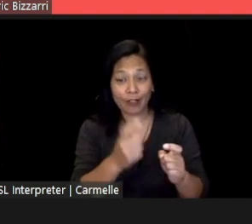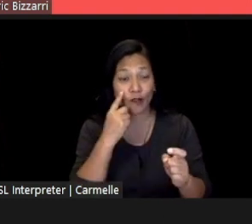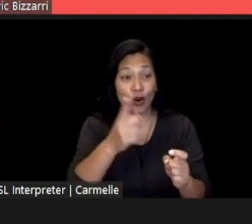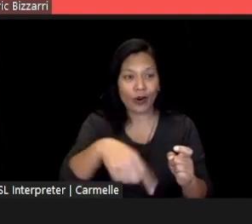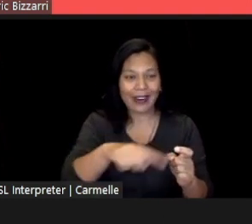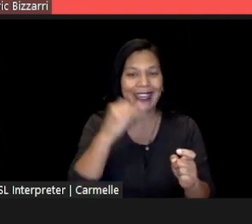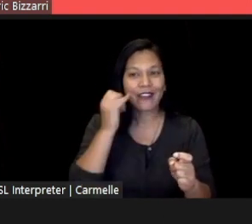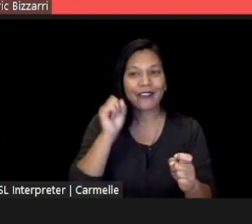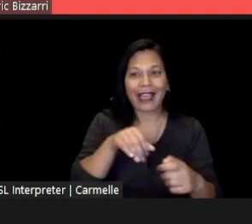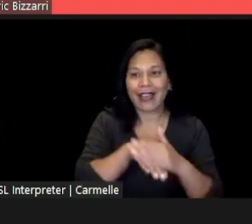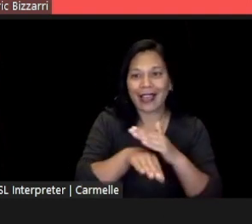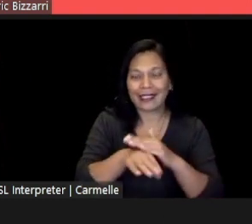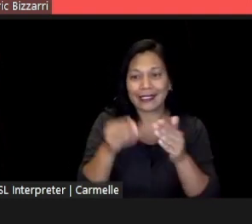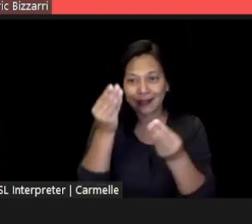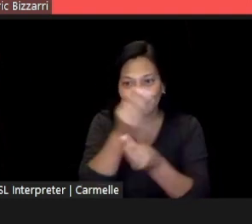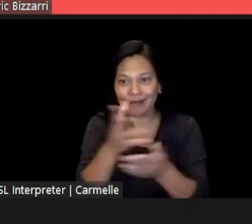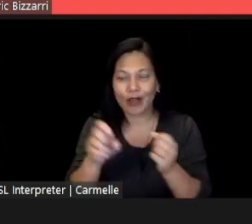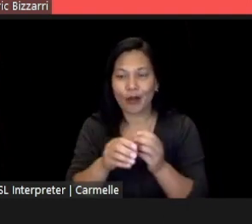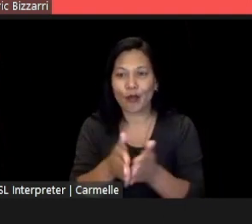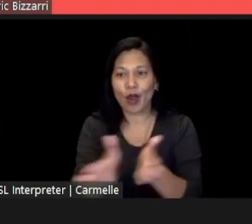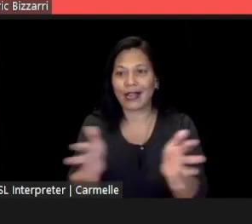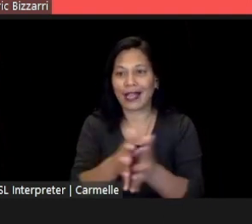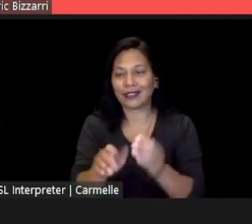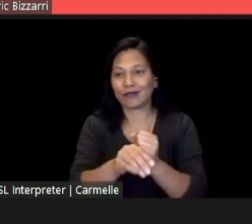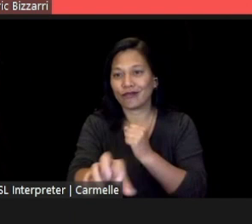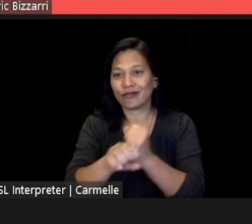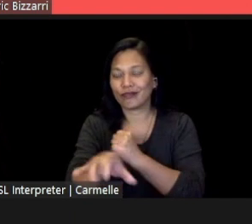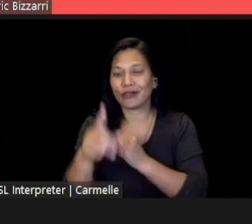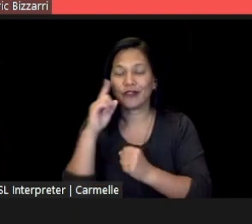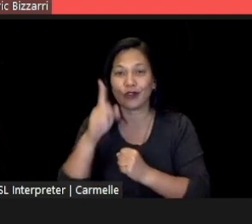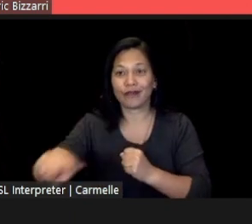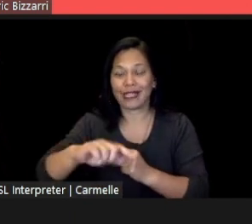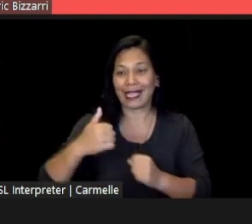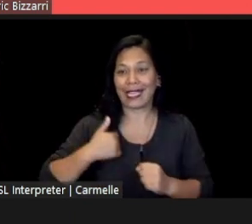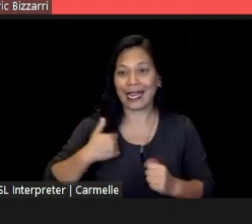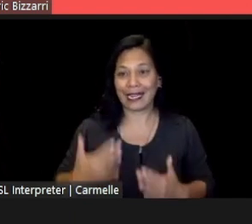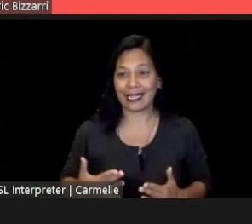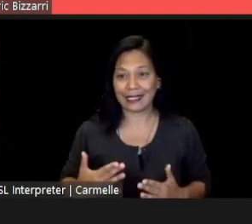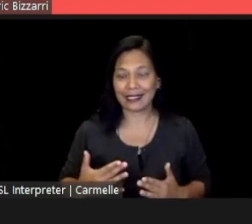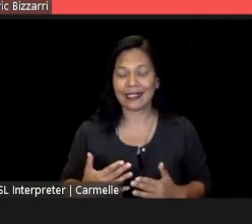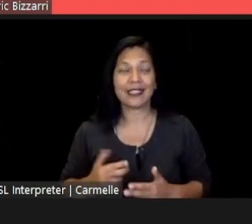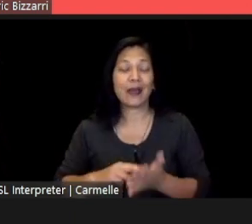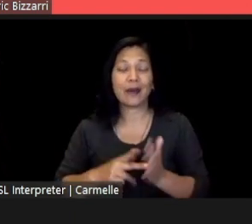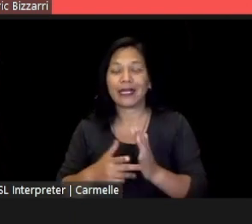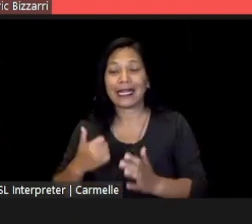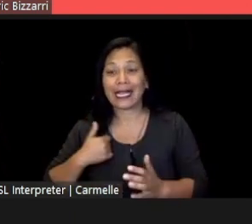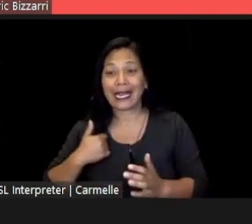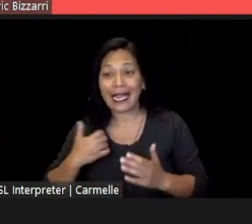broadcasters bring those shows and that content to Canada, to Canadian, you know, viewers and eyeballs.